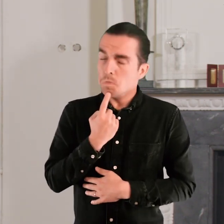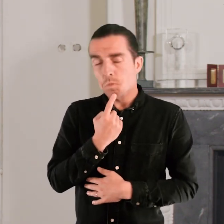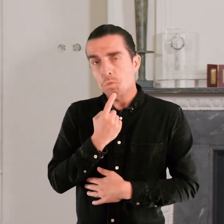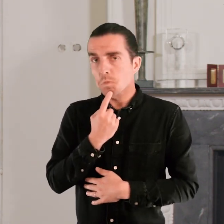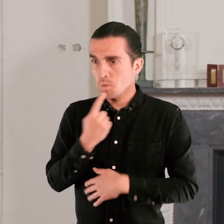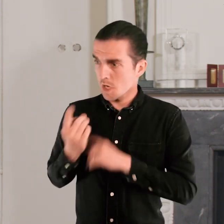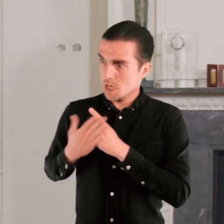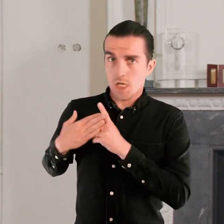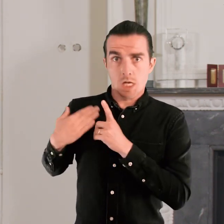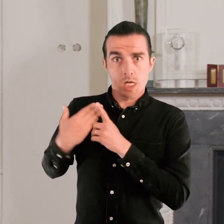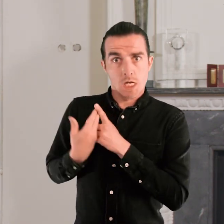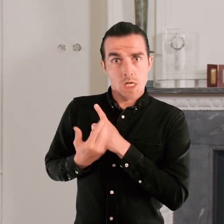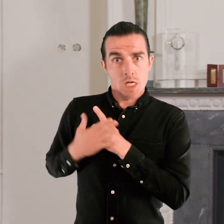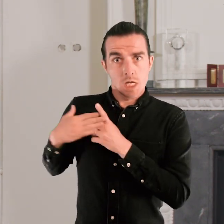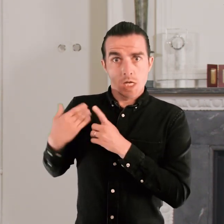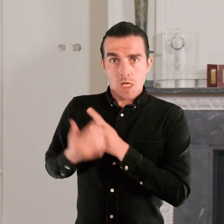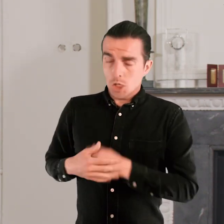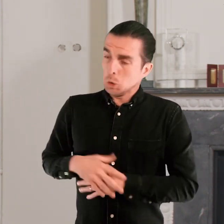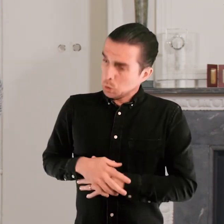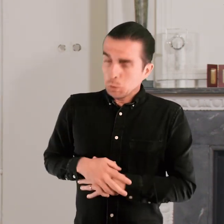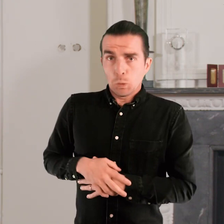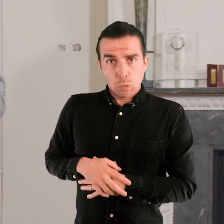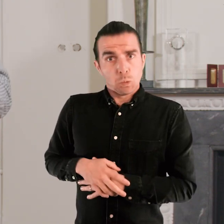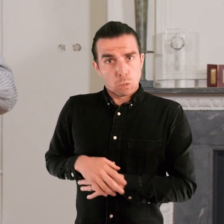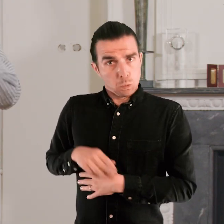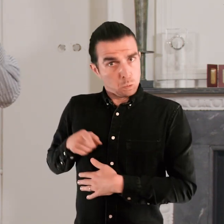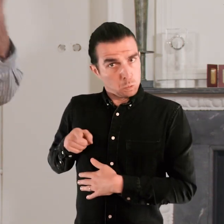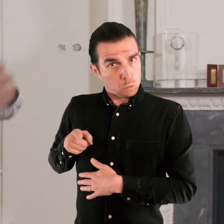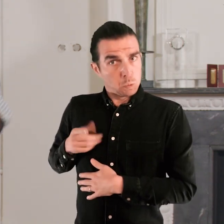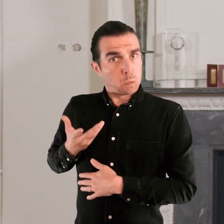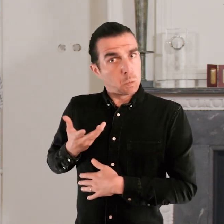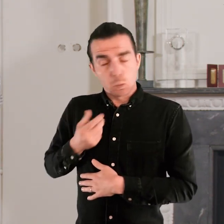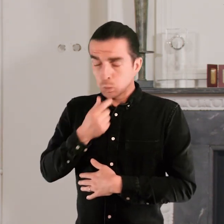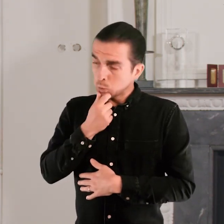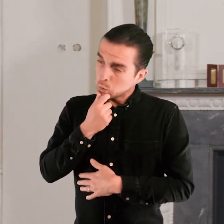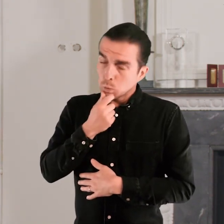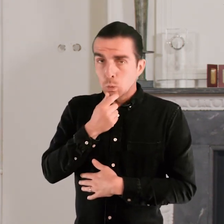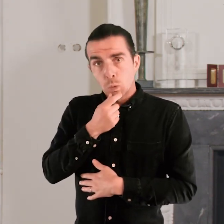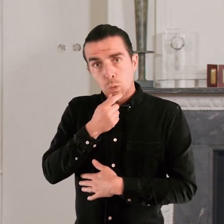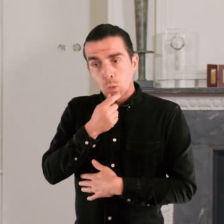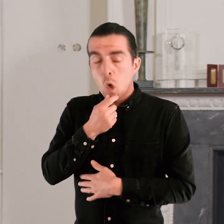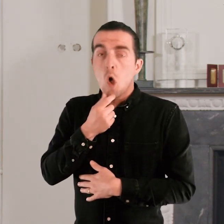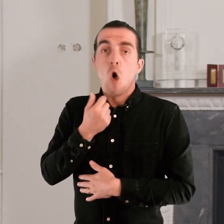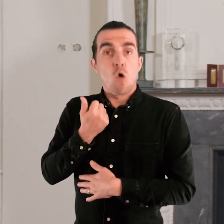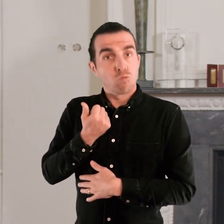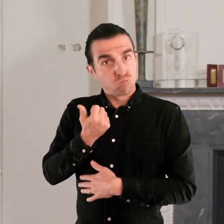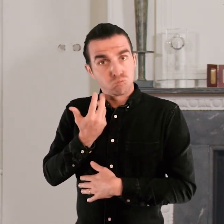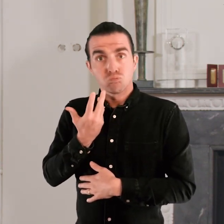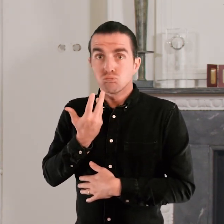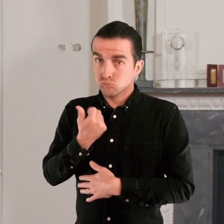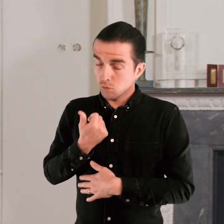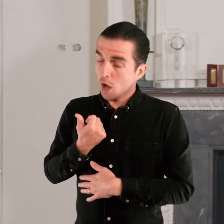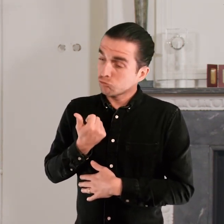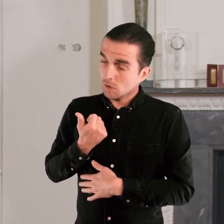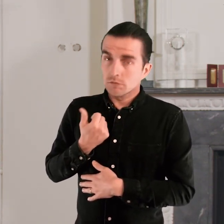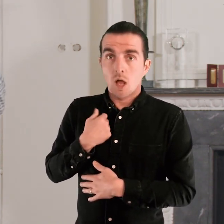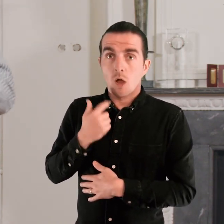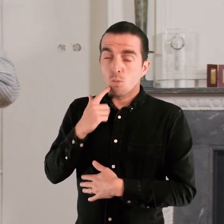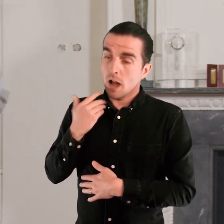And Professor Higgins is rather convinced by the spiel that Alfred Doolittle, the dustman, gives, and says,